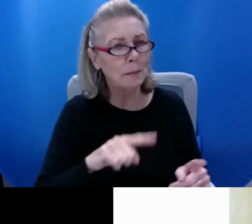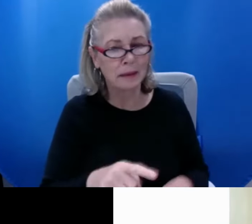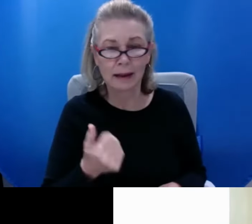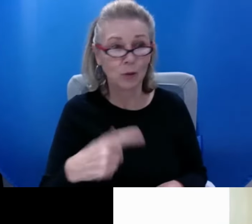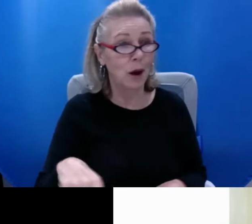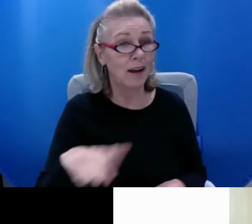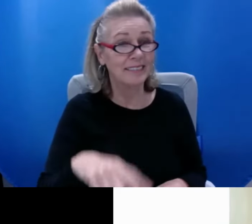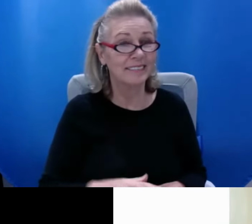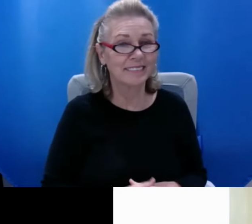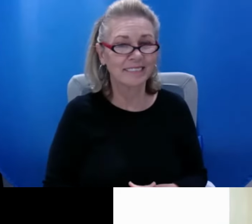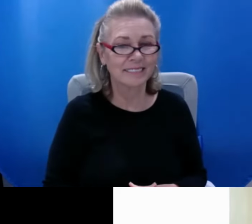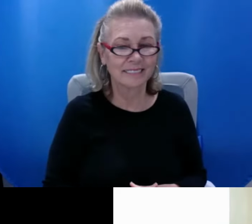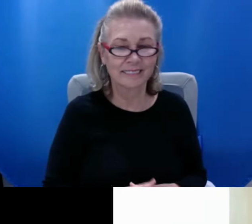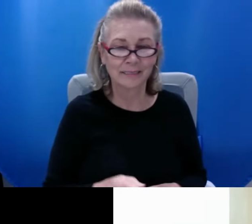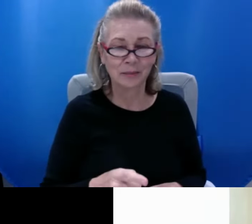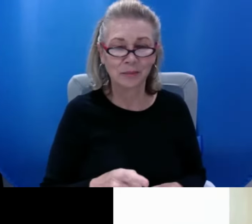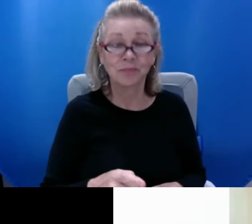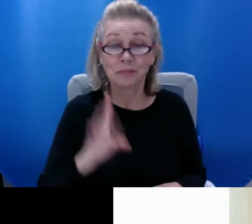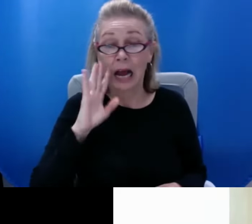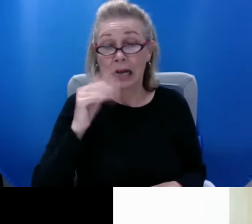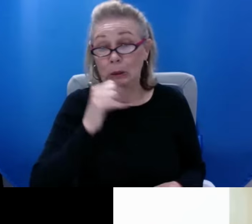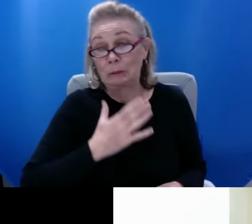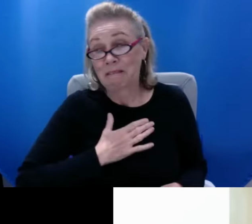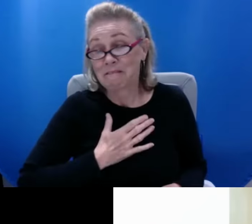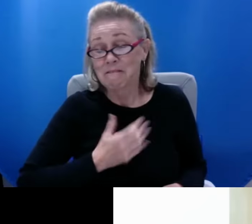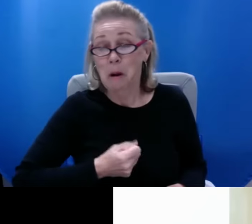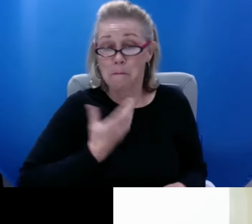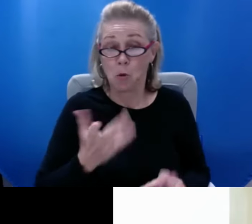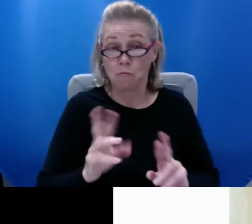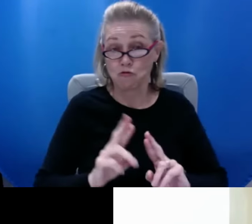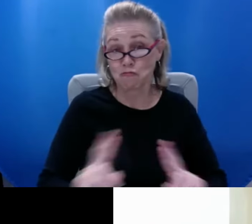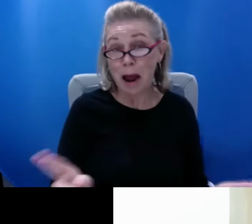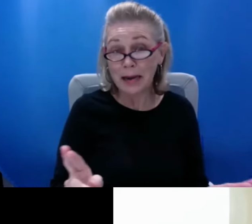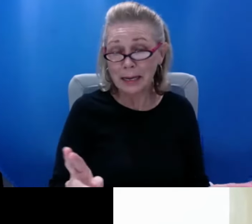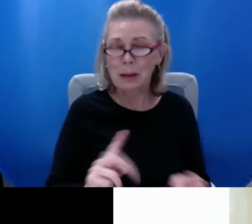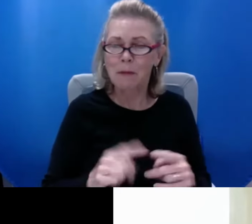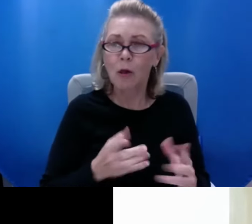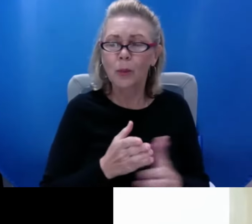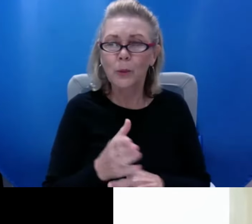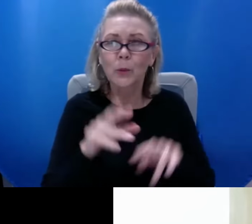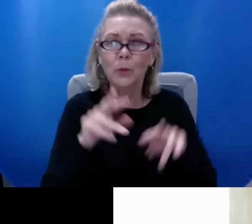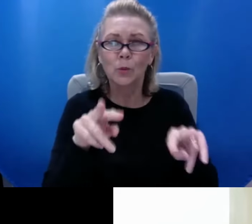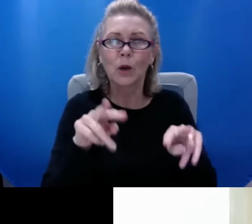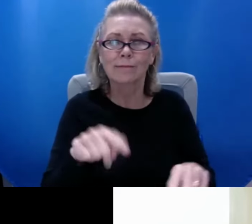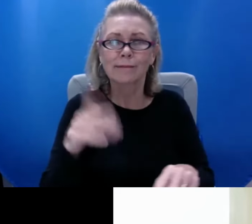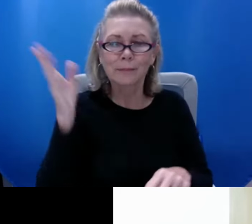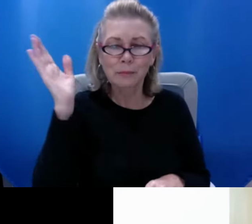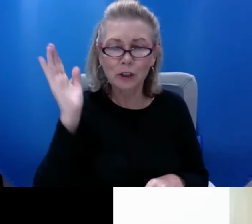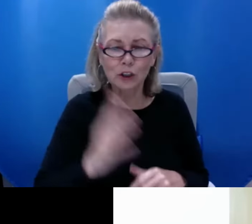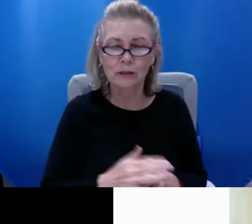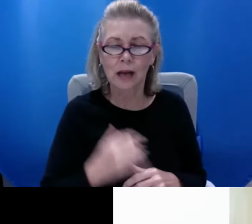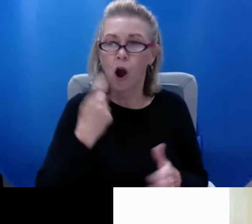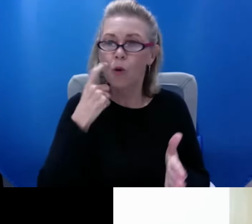Hi, I didn't have a poem ready but I want—through watching the presentation, I noticed that Professor